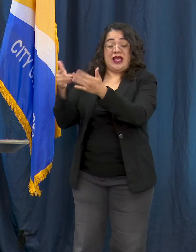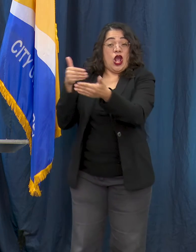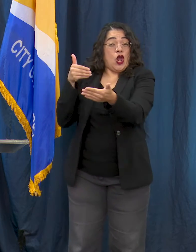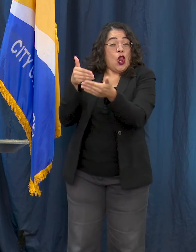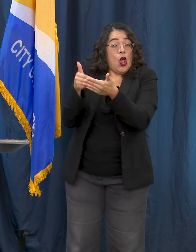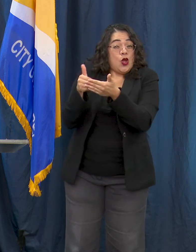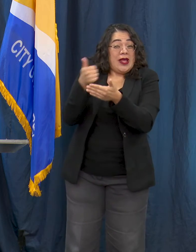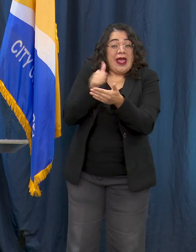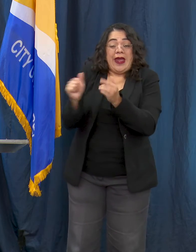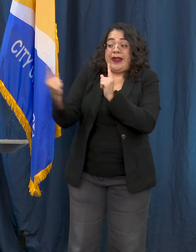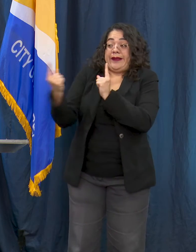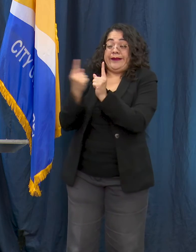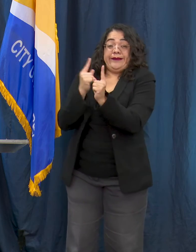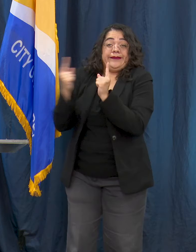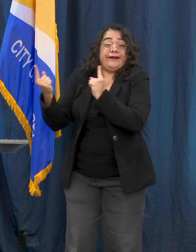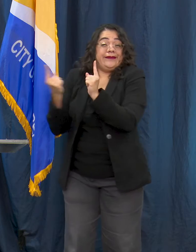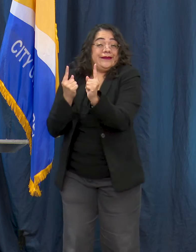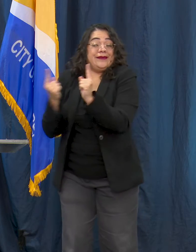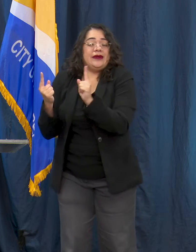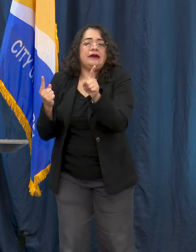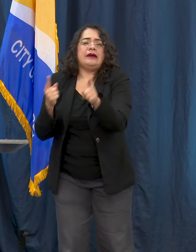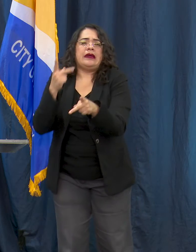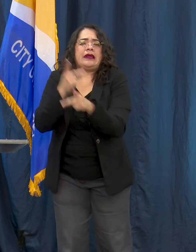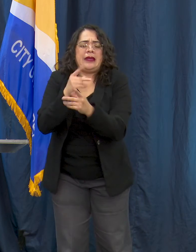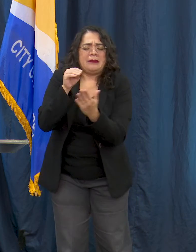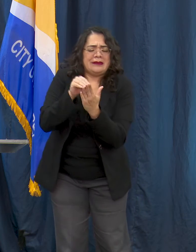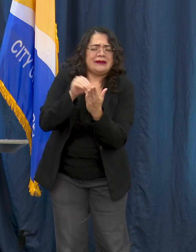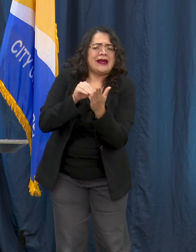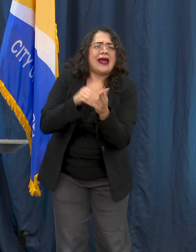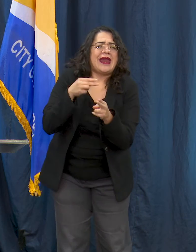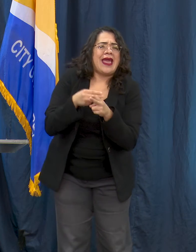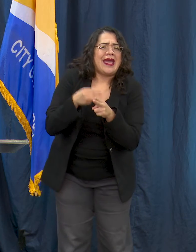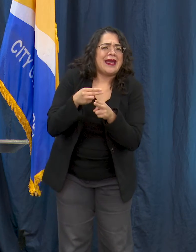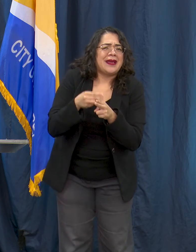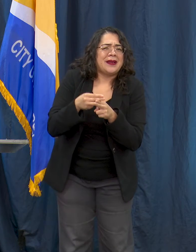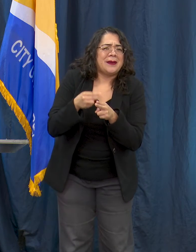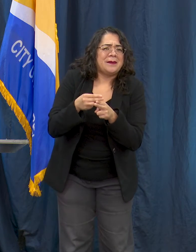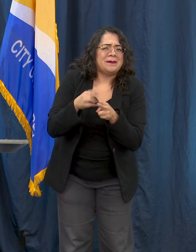point of contact tracing is to be able to learn about people, when people are tested, learn about who they've been